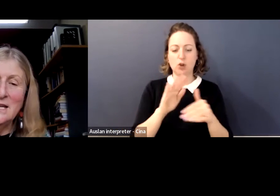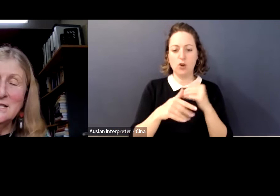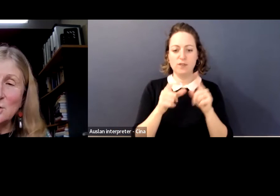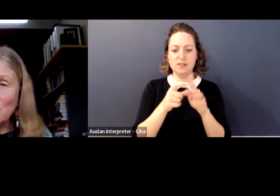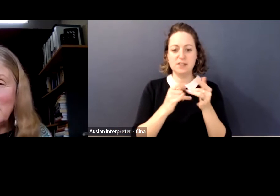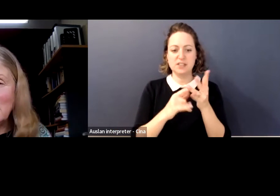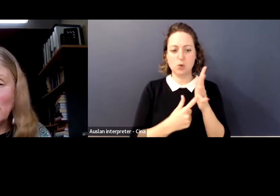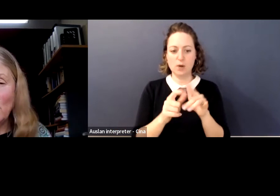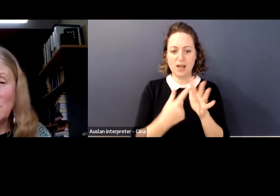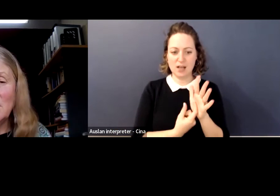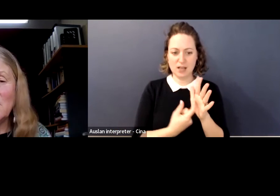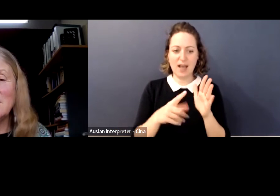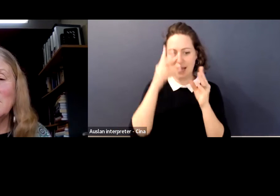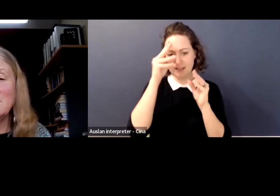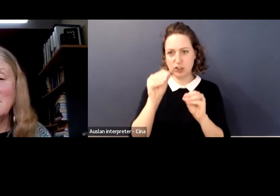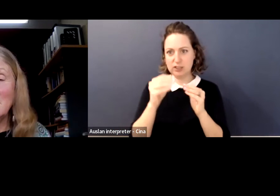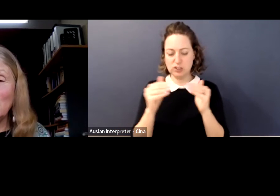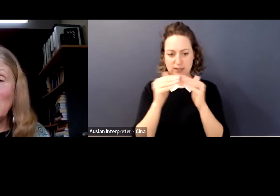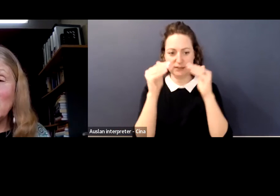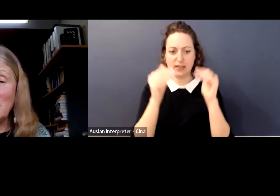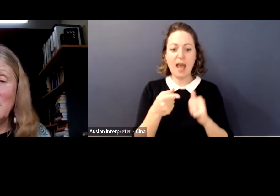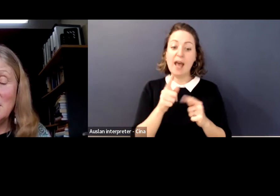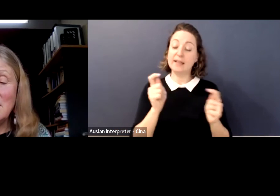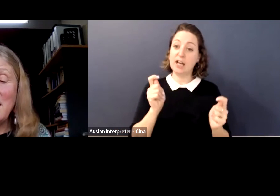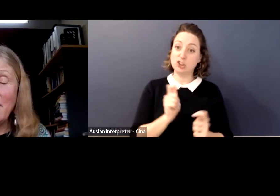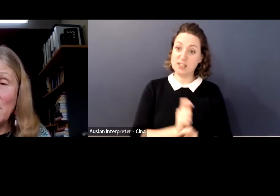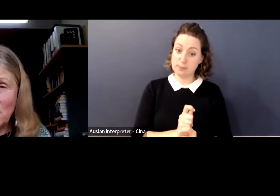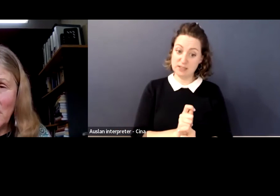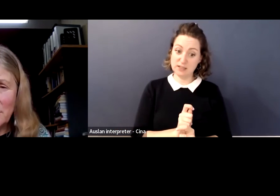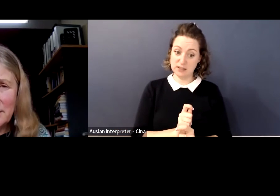And it's really important that adjustments that are being recommended have been trialled.